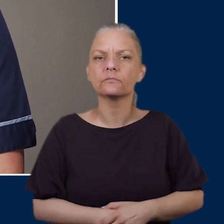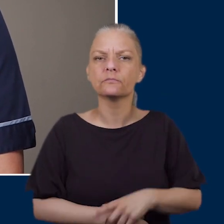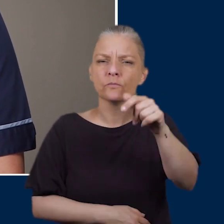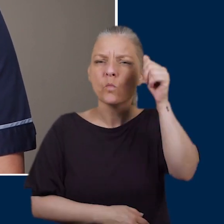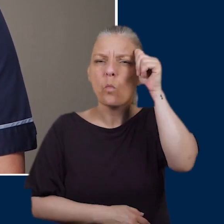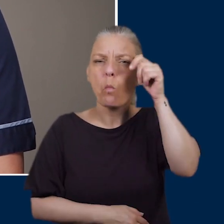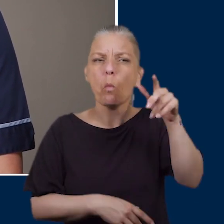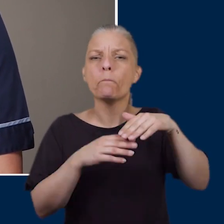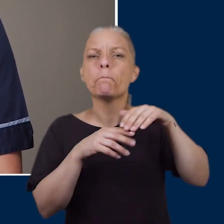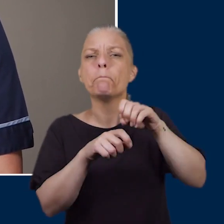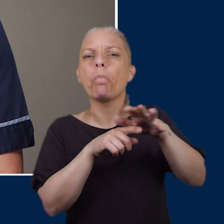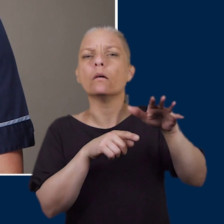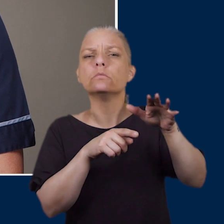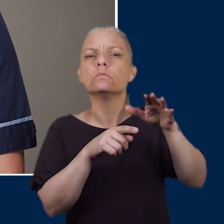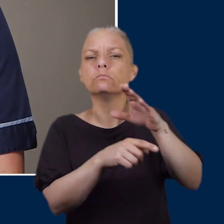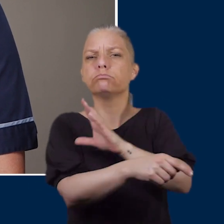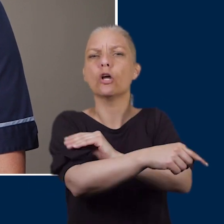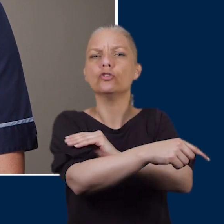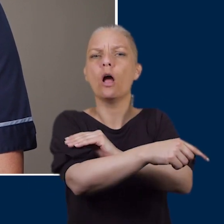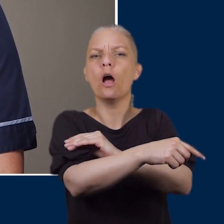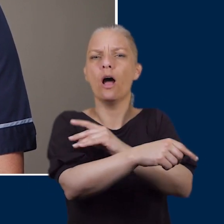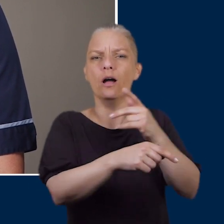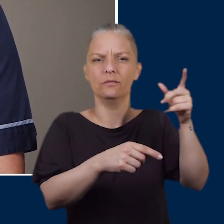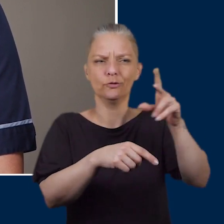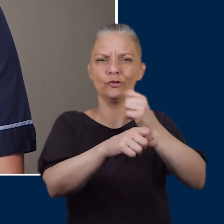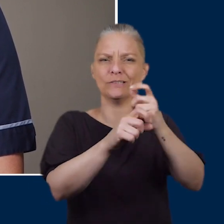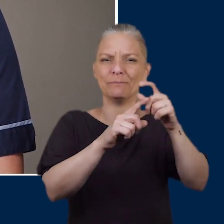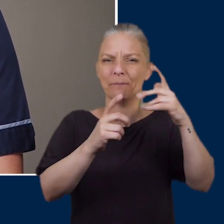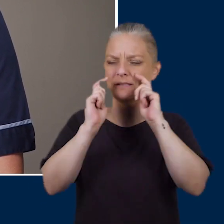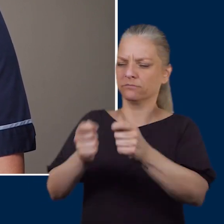the monitor in your GP surgery and cholesterol is measured from a blood test which is sent to the